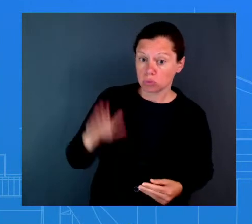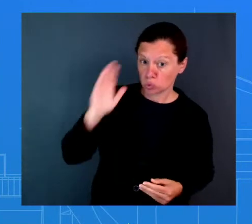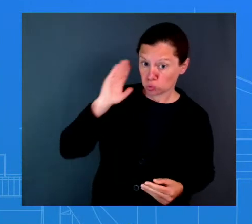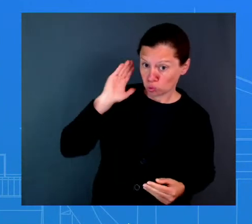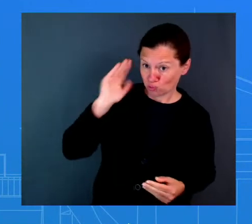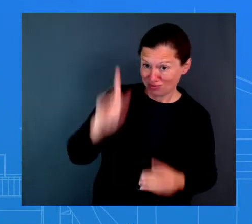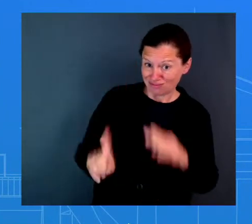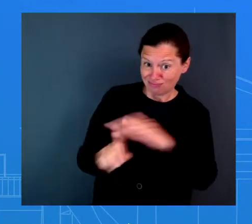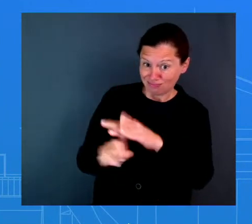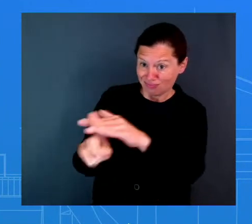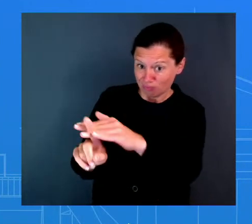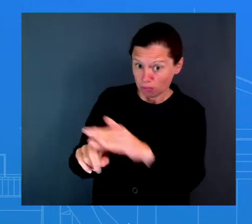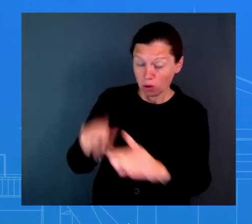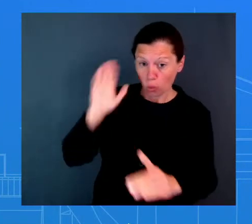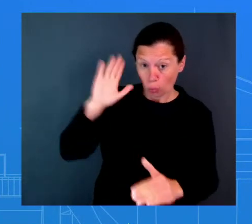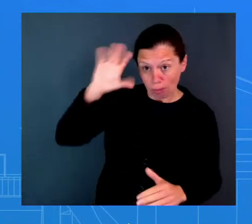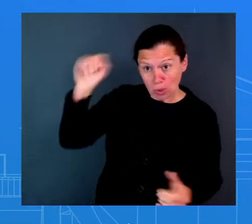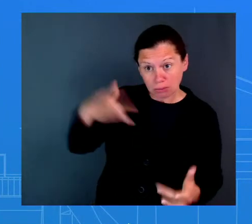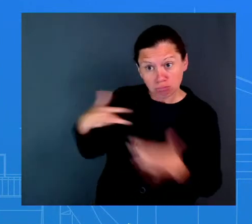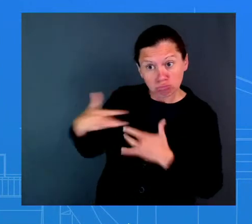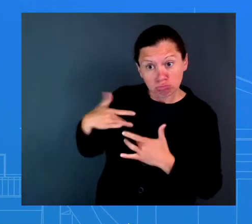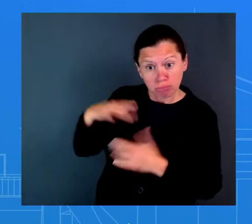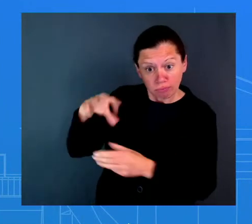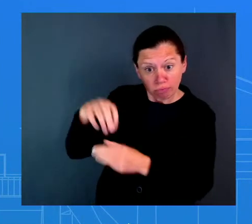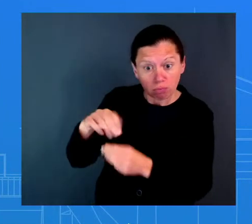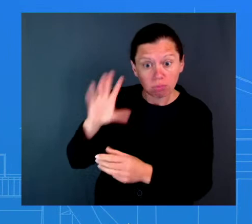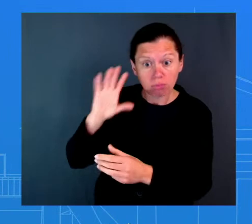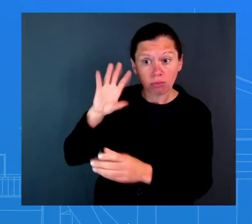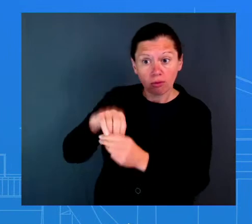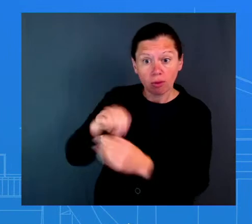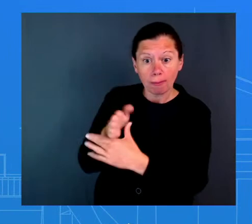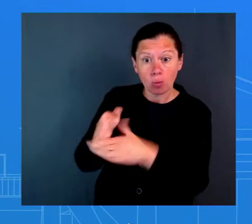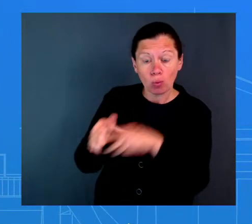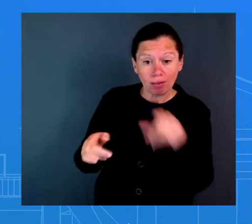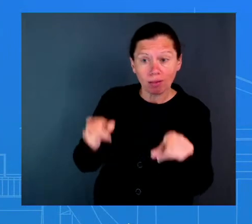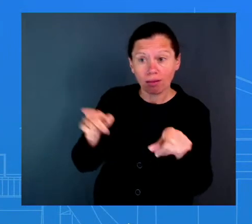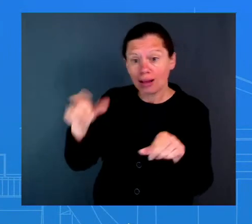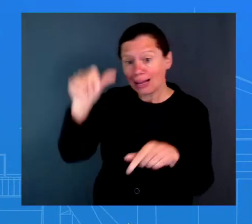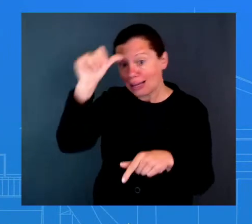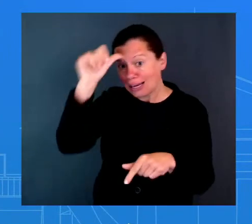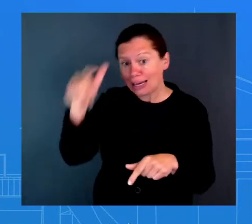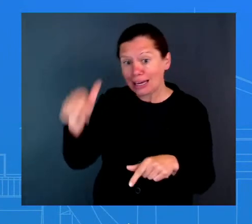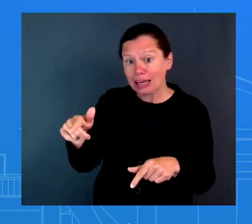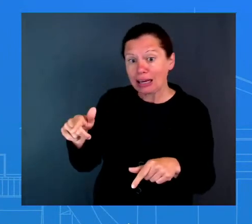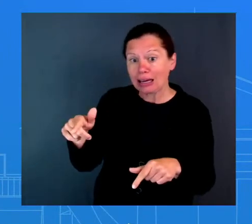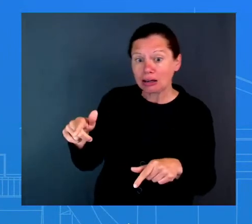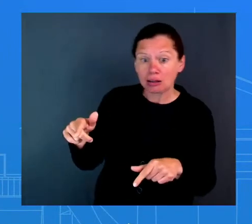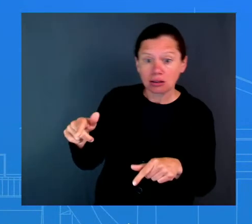between the United States and India at this very moment when you're trying to sort of rebuild that relationship? Mr. Sullivan: I'm --